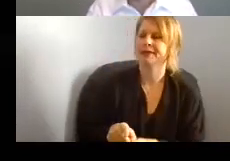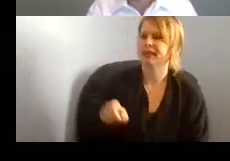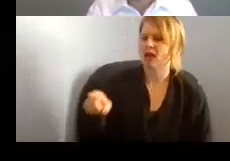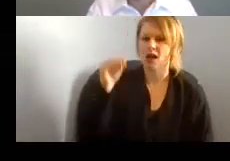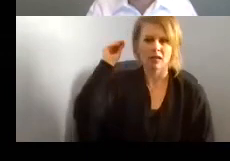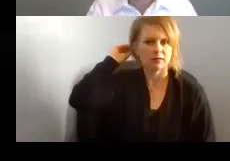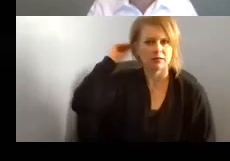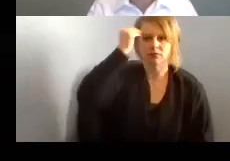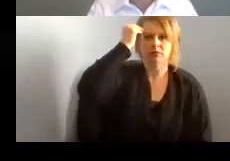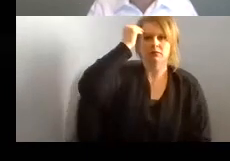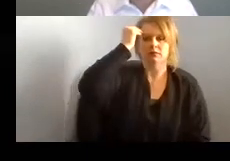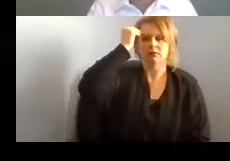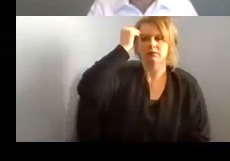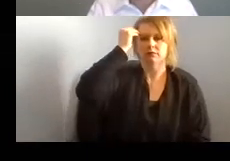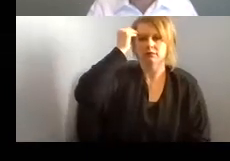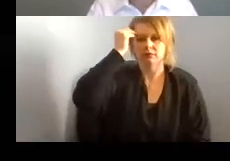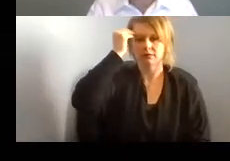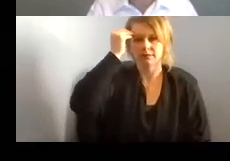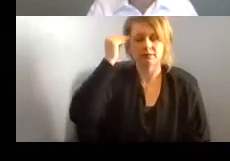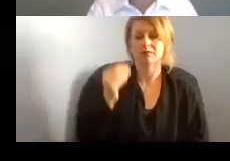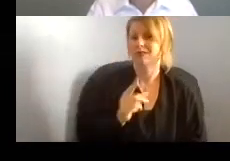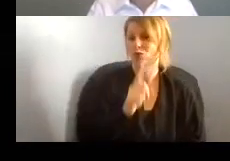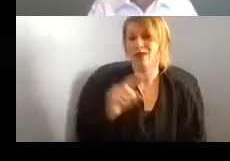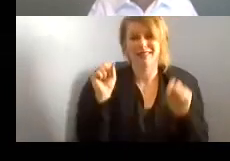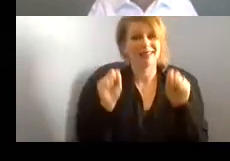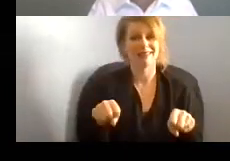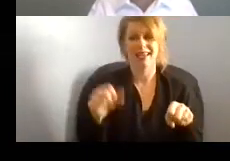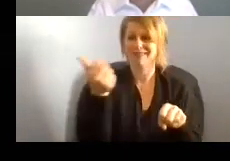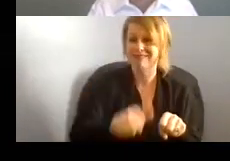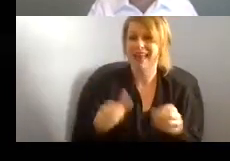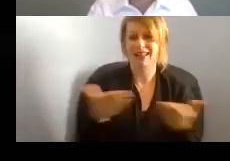Since grief triggers can be anything that reminds children of the person that died,